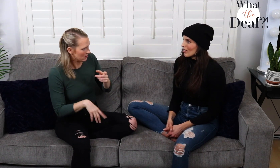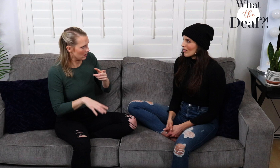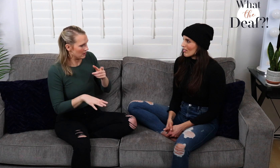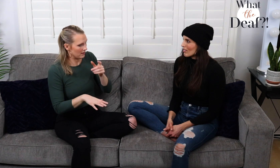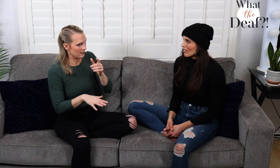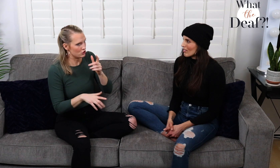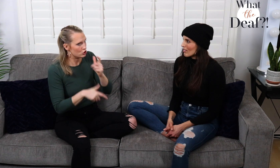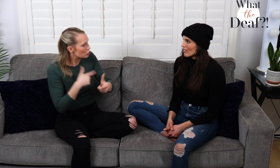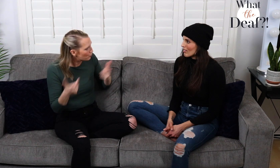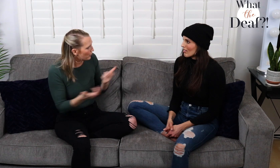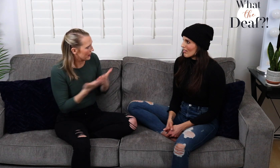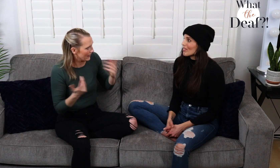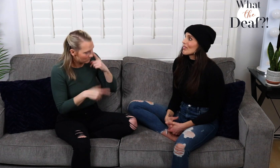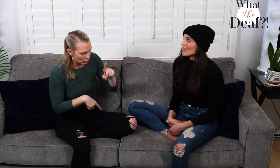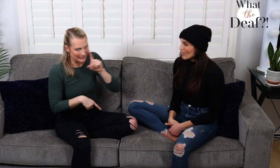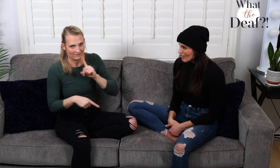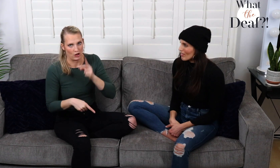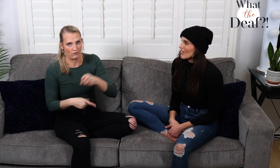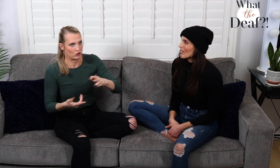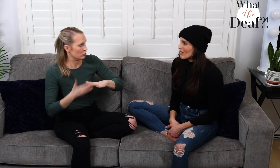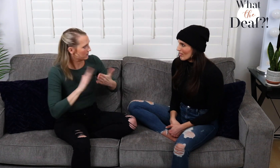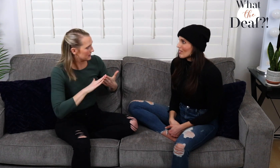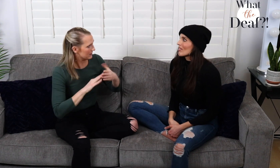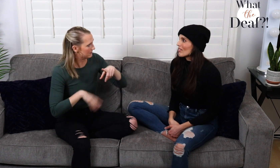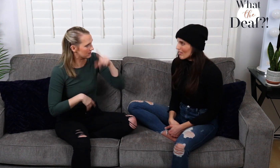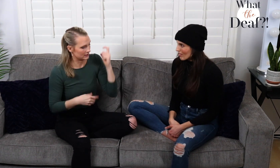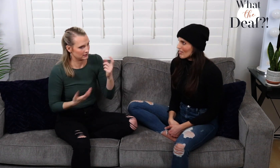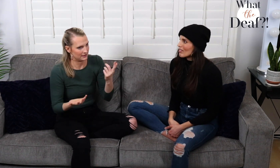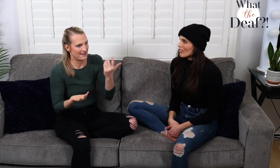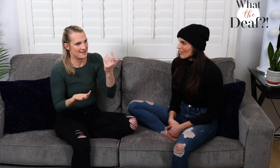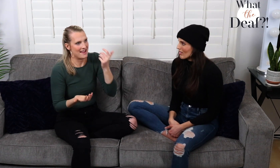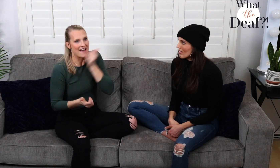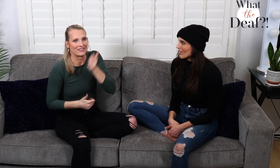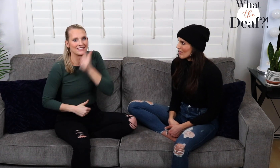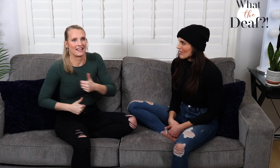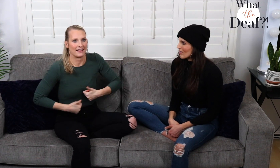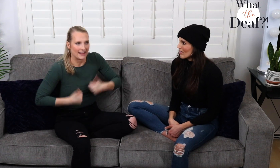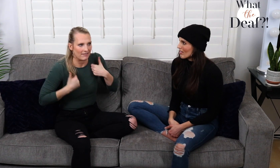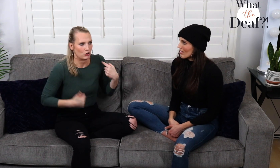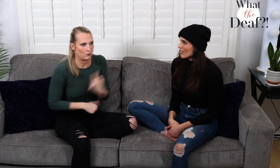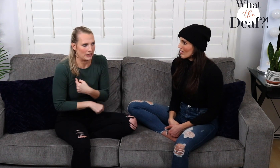is Deaf related, as a huge thing for the Deaf and hard-of-hearing Community because our everyday